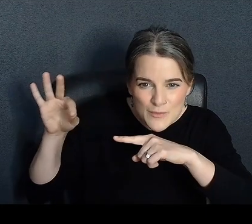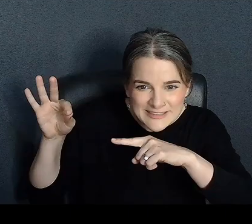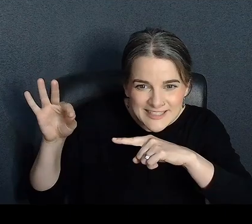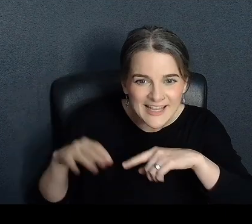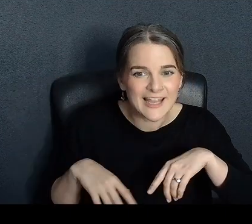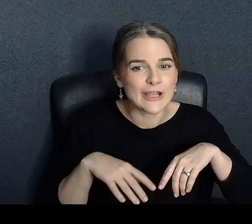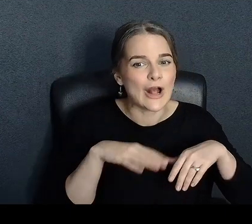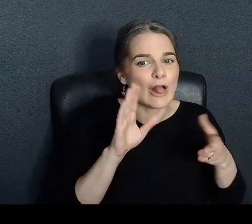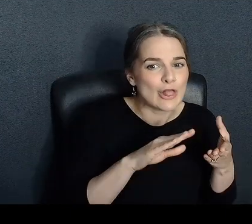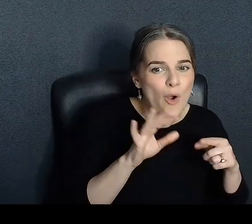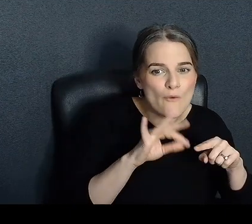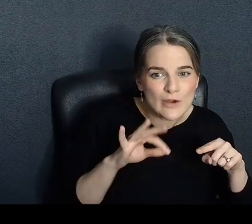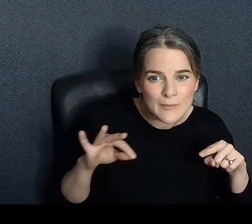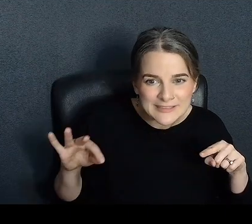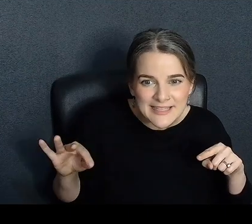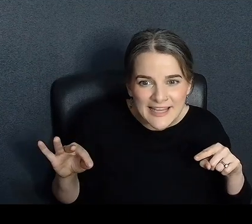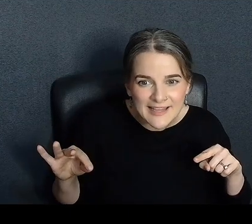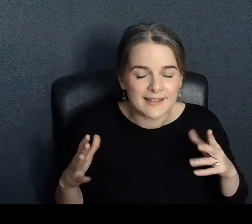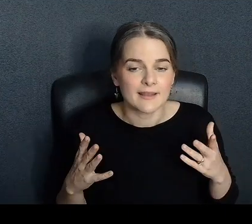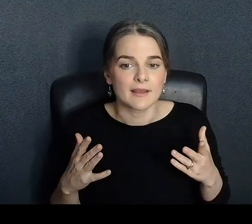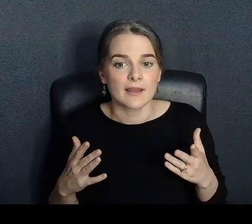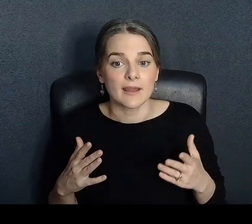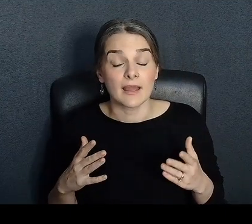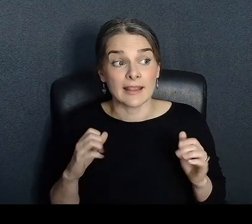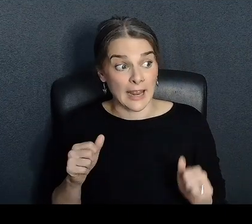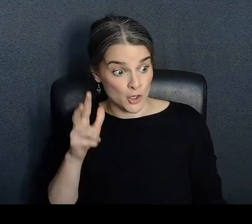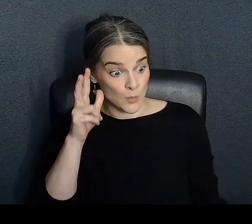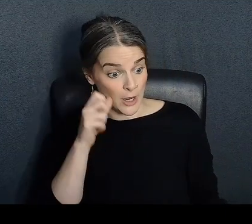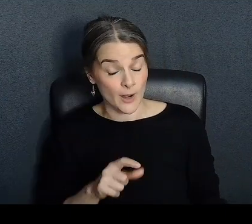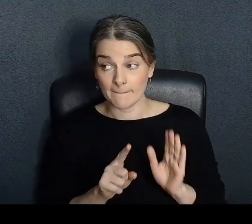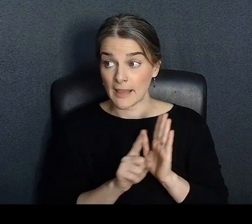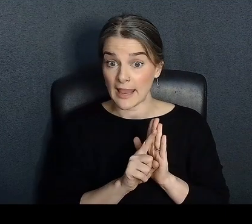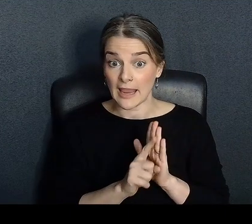And you raise your hand if you can hear them.